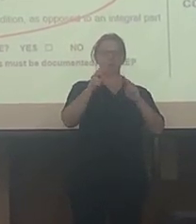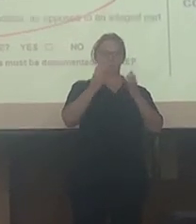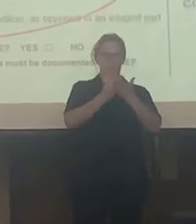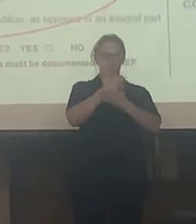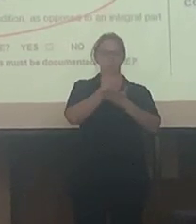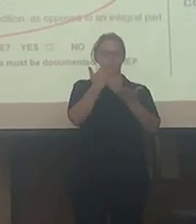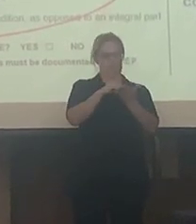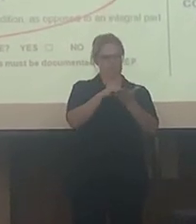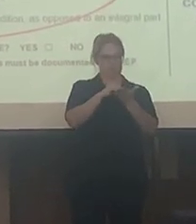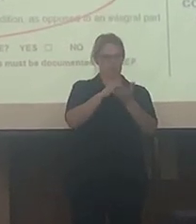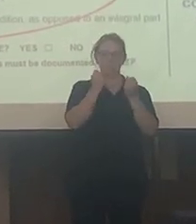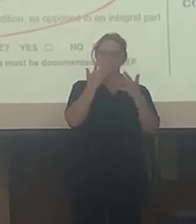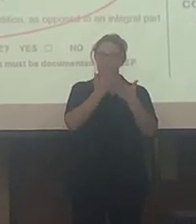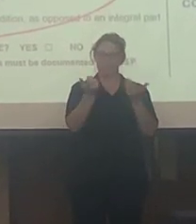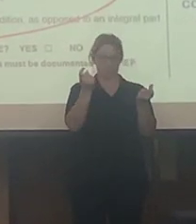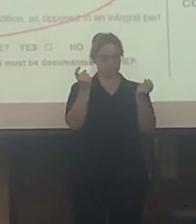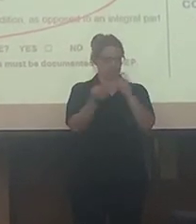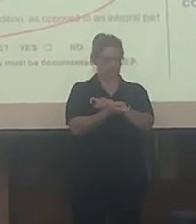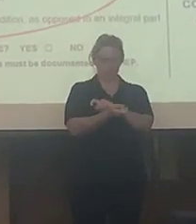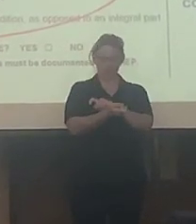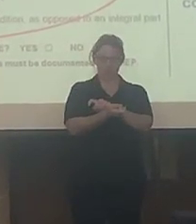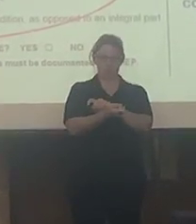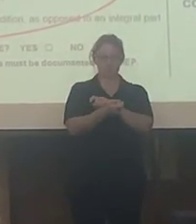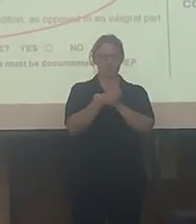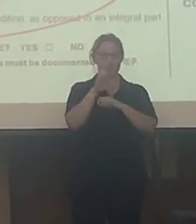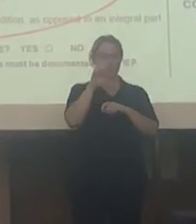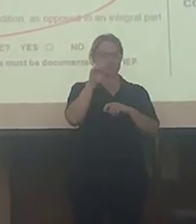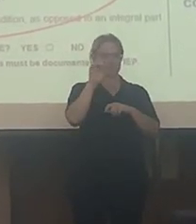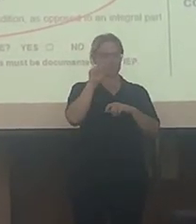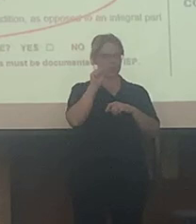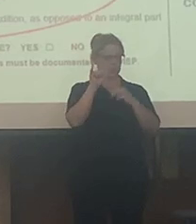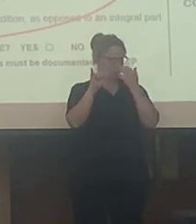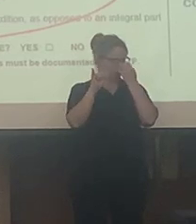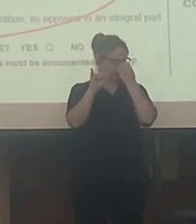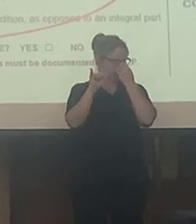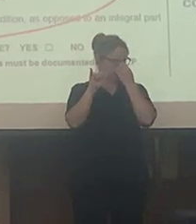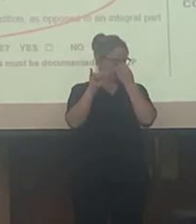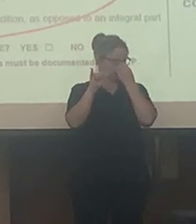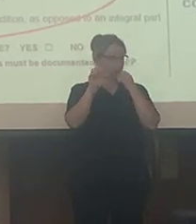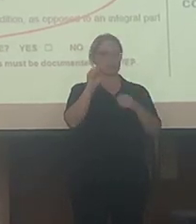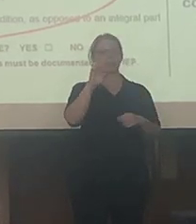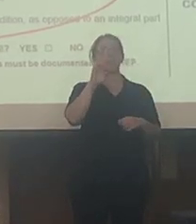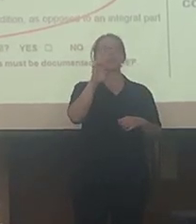know if your kiddos can be edsy before school can be after school maybe your kid don't need